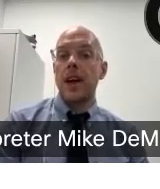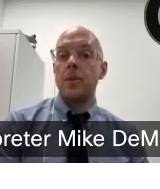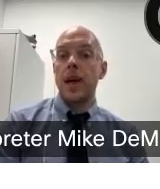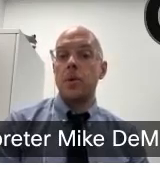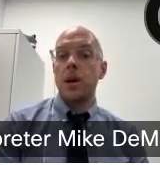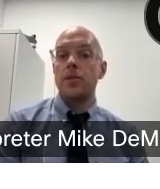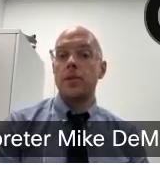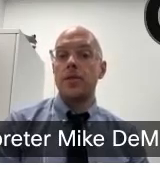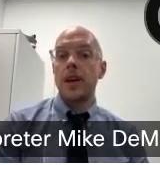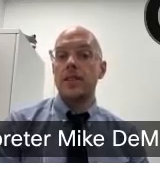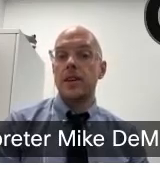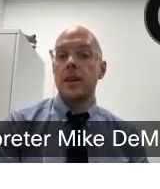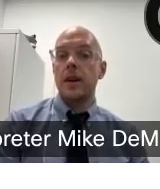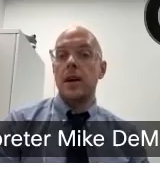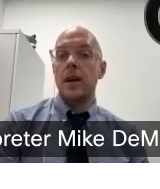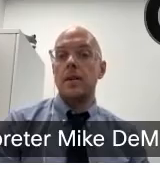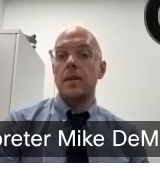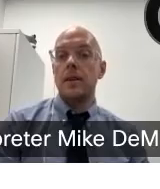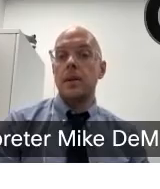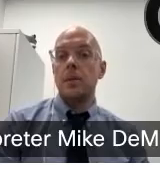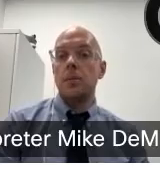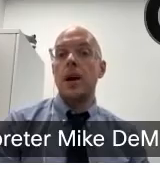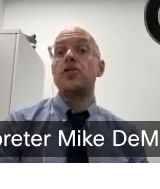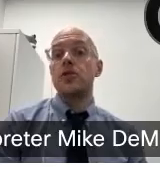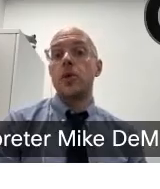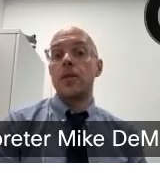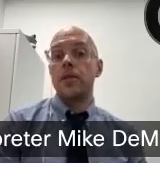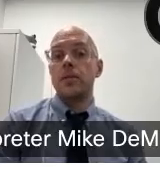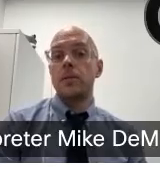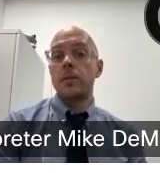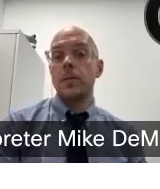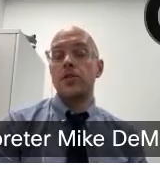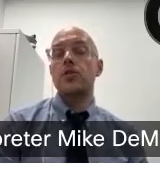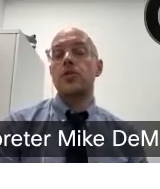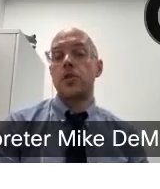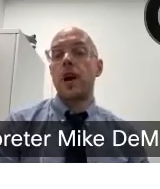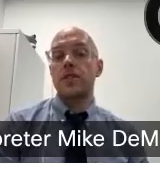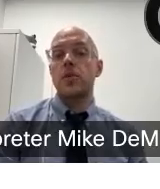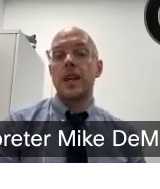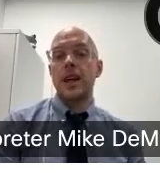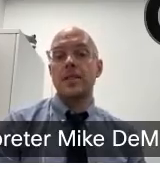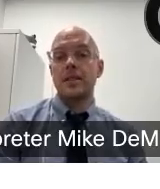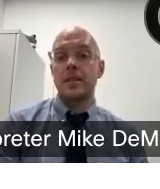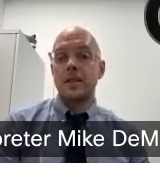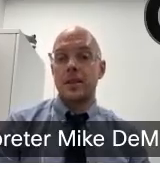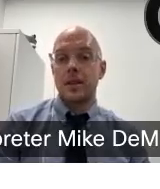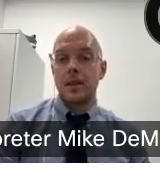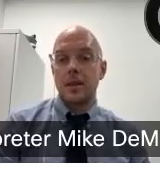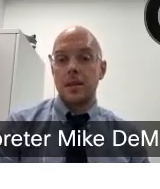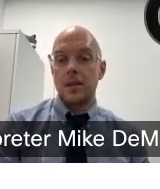and that will come into effect, by June 12th, 2028.